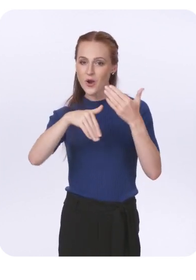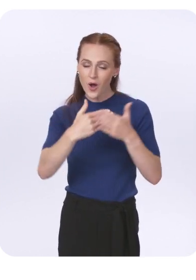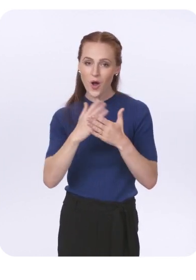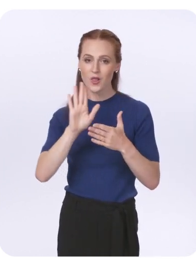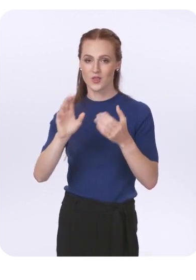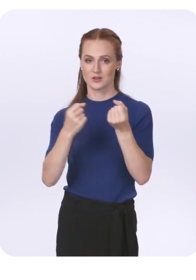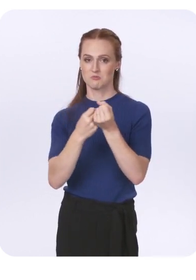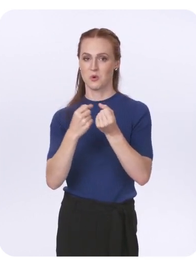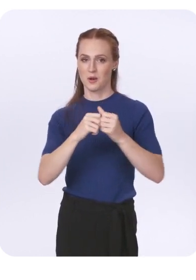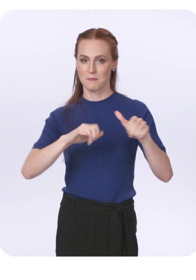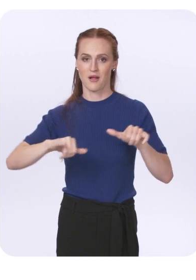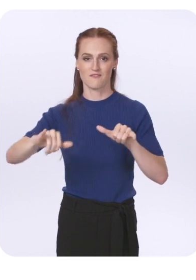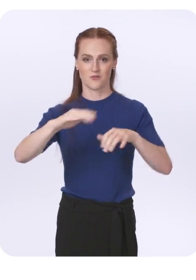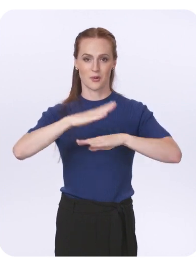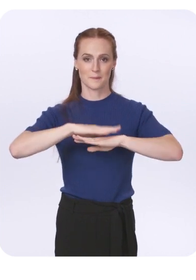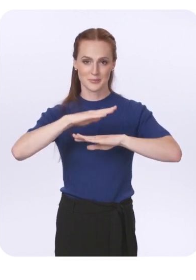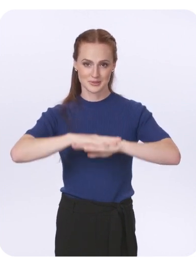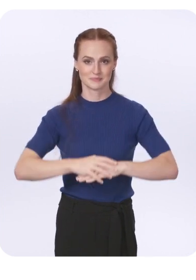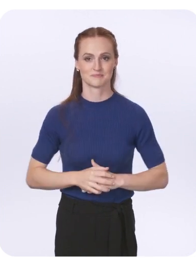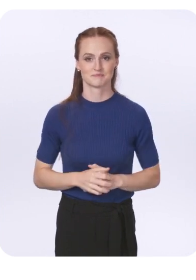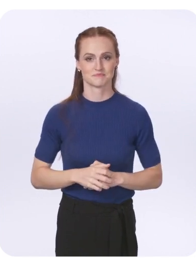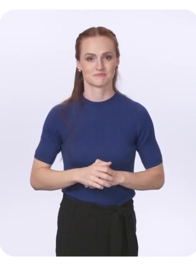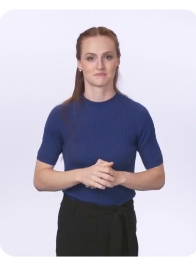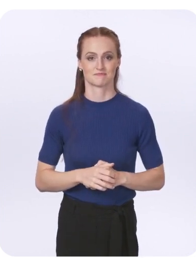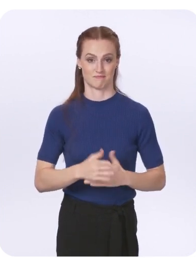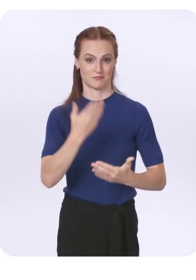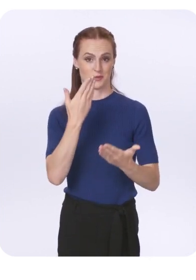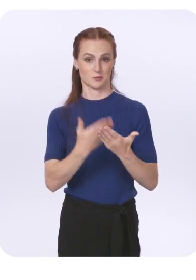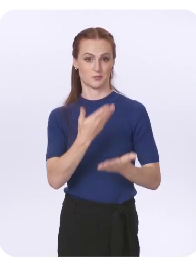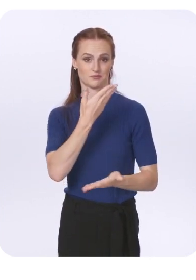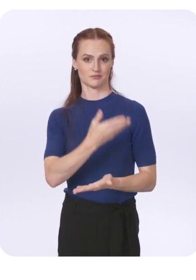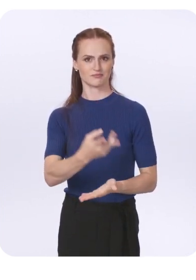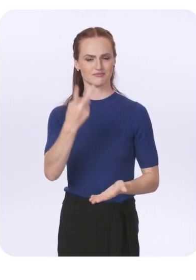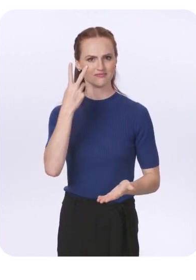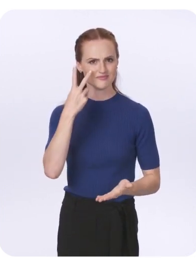across all of their supported platforms. And the proof is in the pudding.